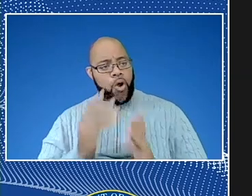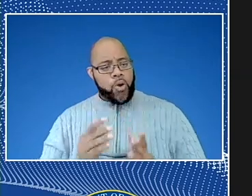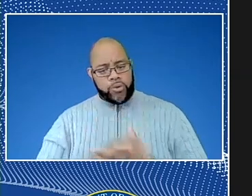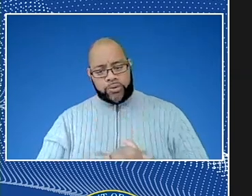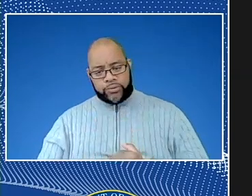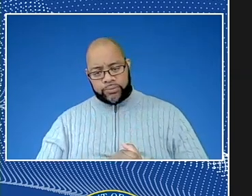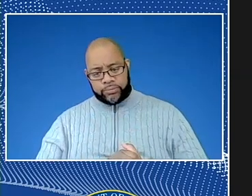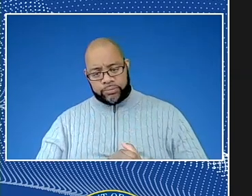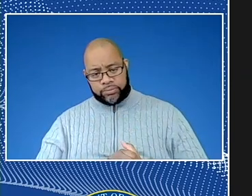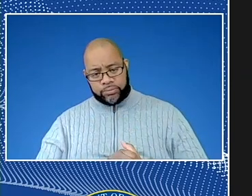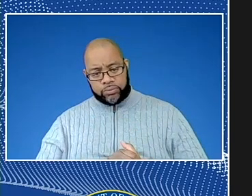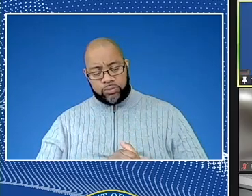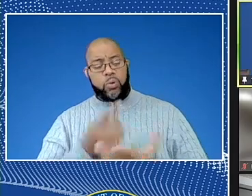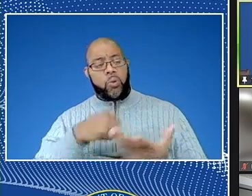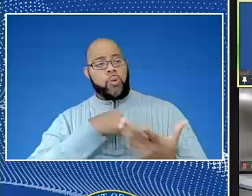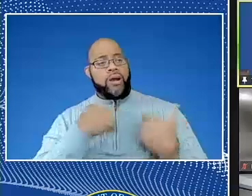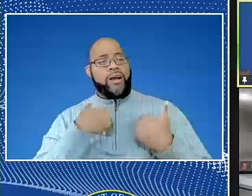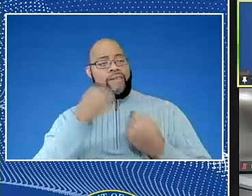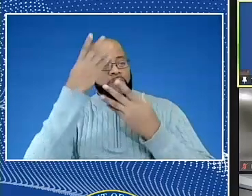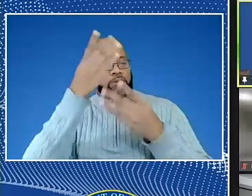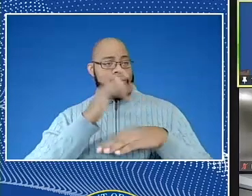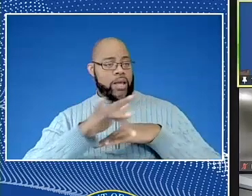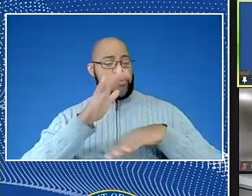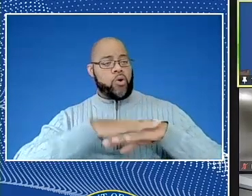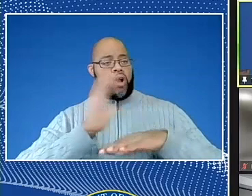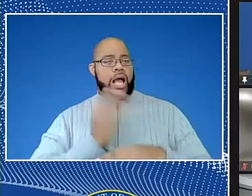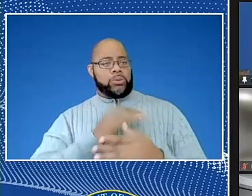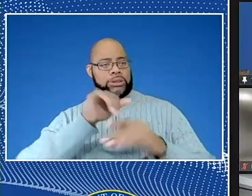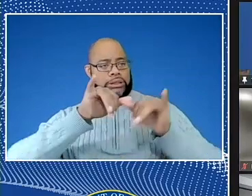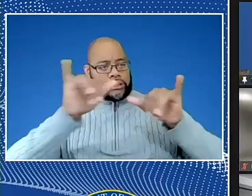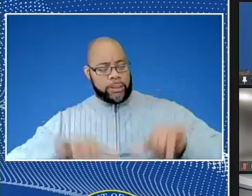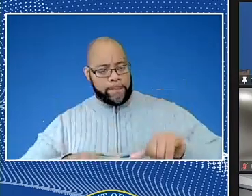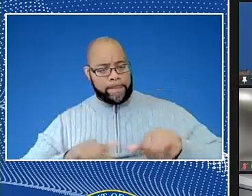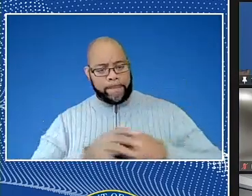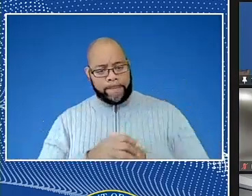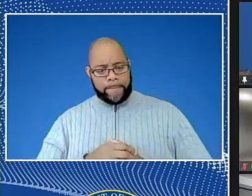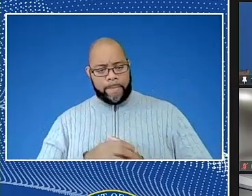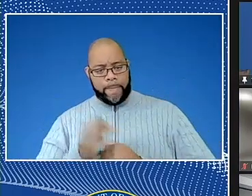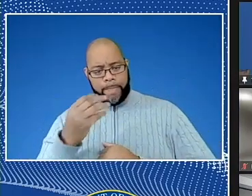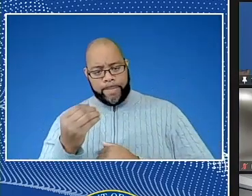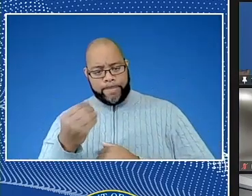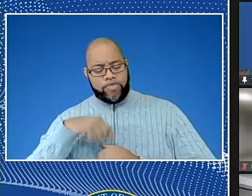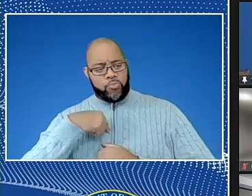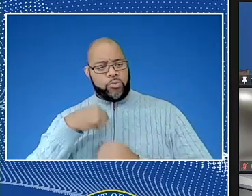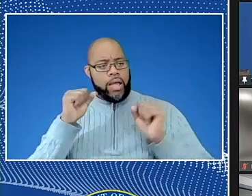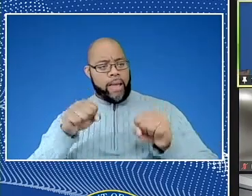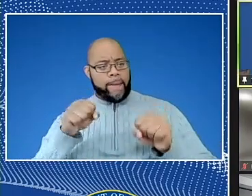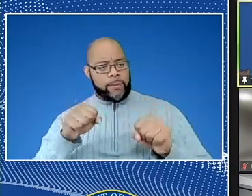So we have data available on our systems. So we would be able- so the whole purpose